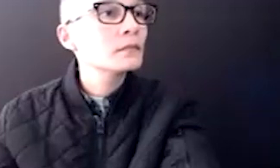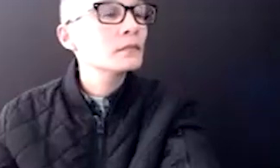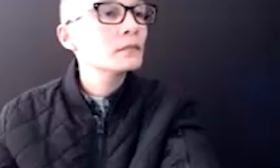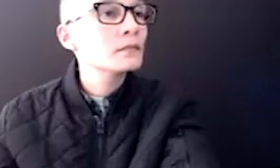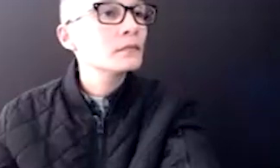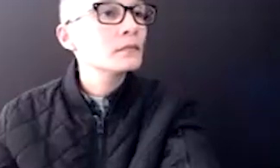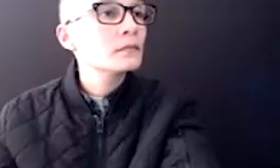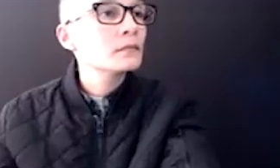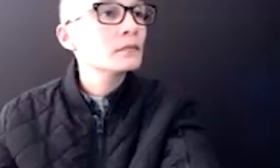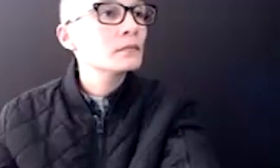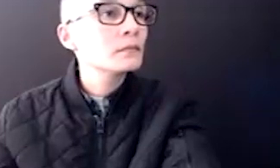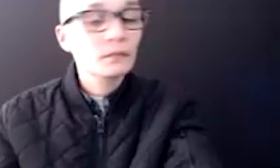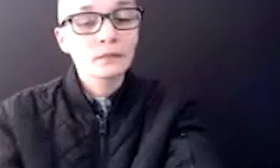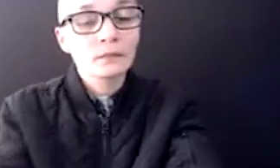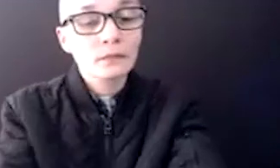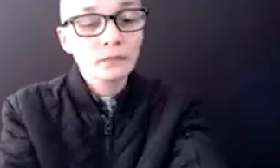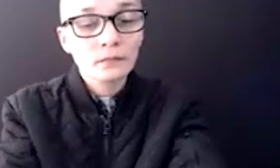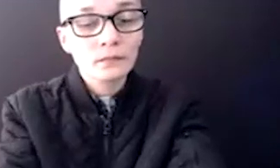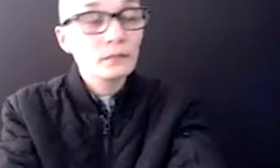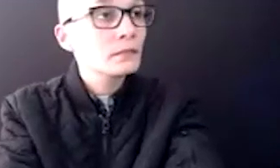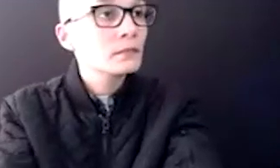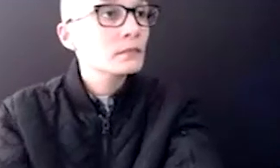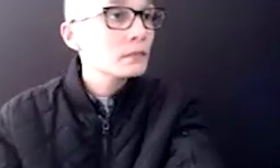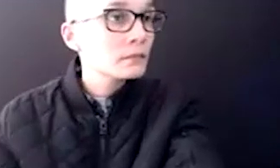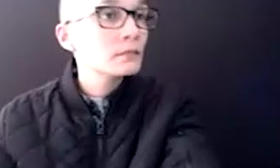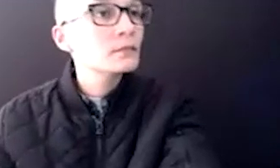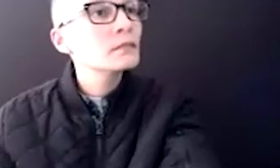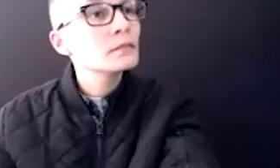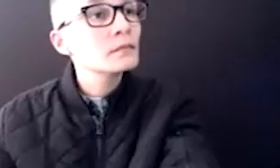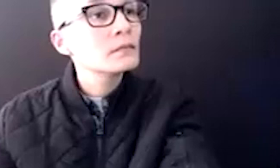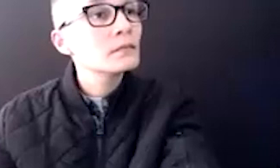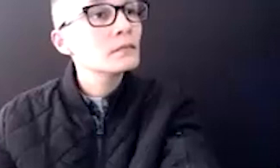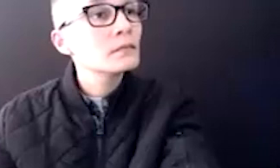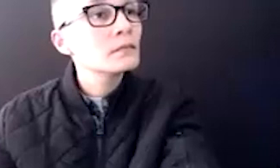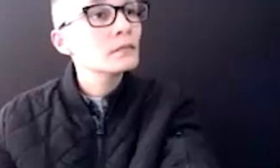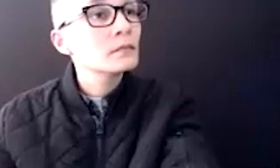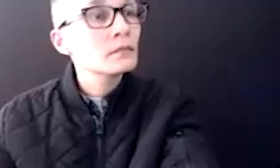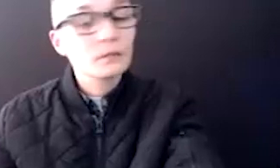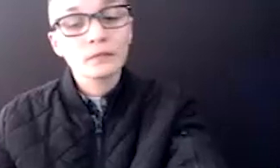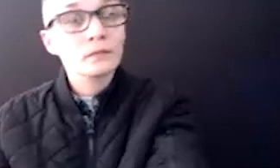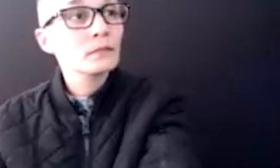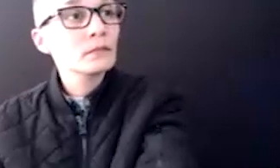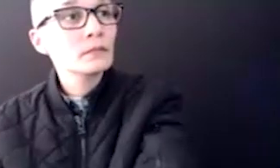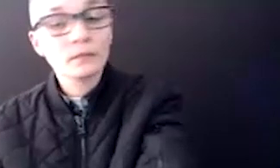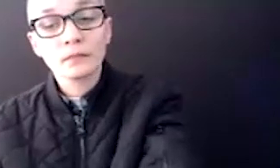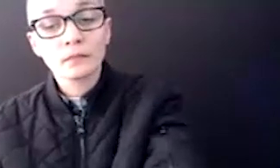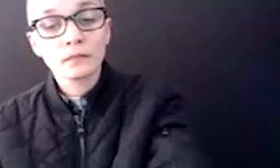and hopefully that will make things more fair across the board. Sally. Yes? This is Mark Forestiere.